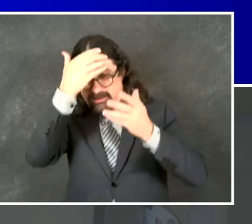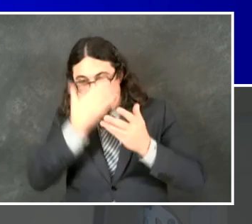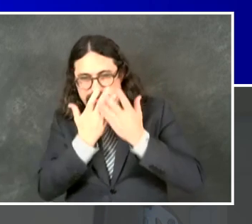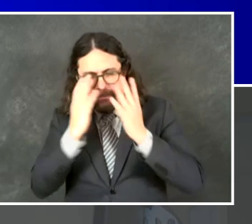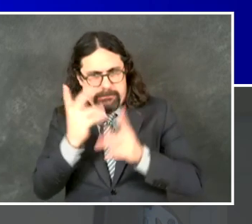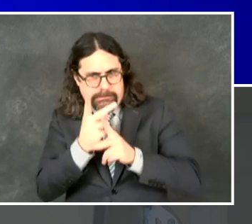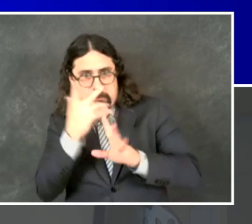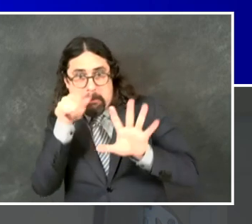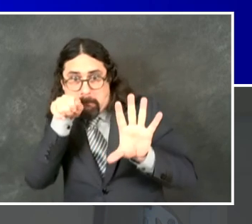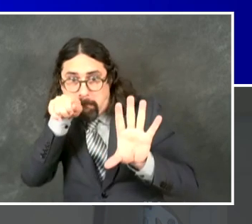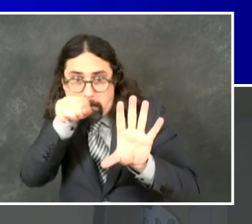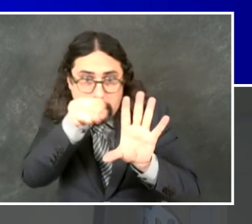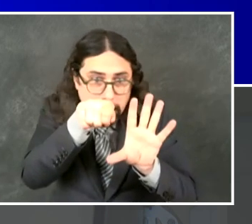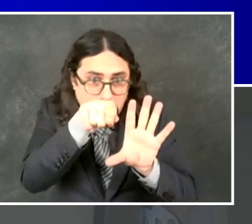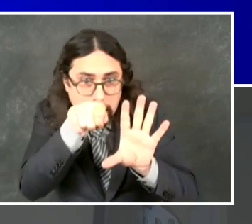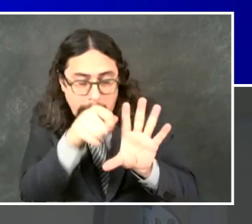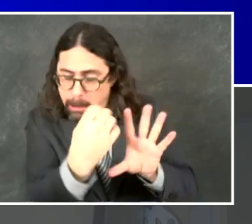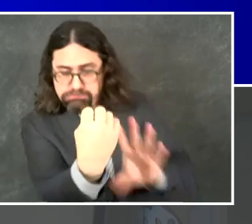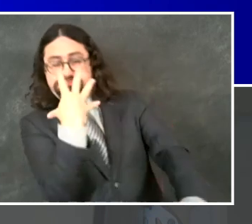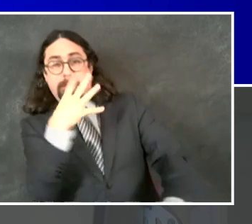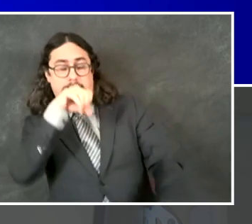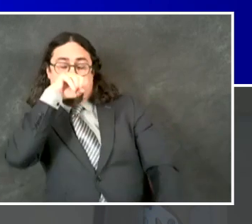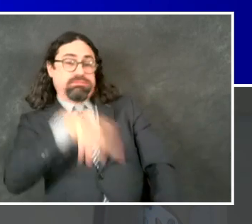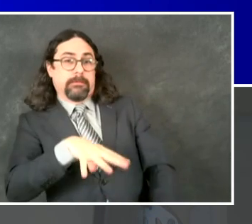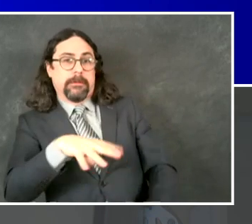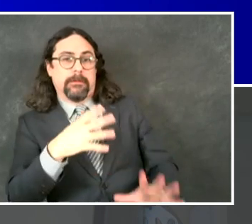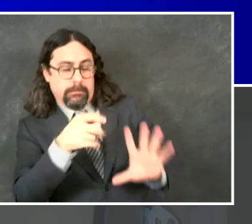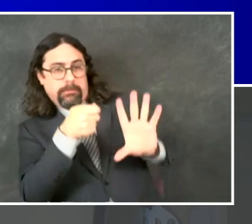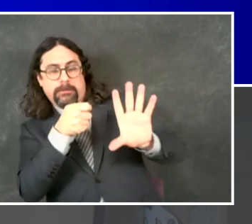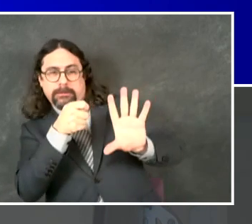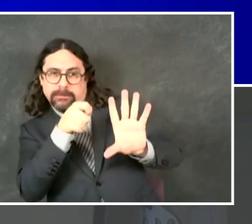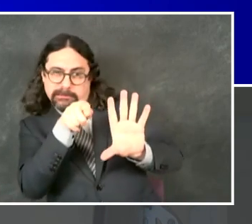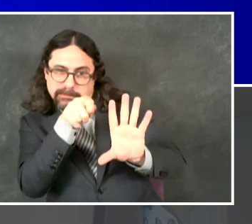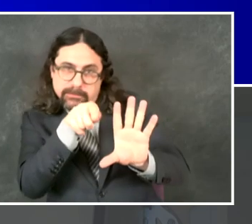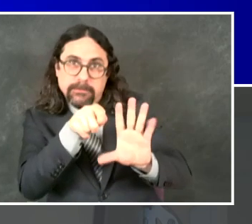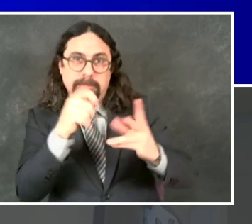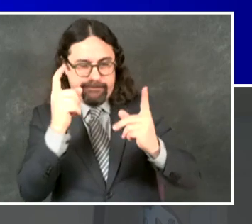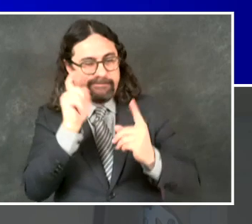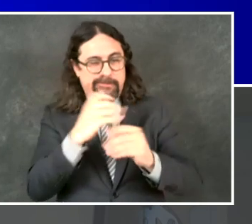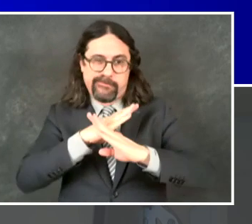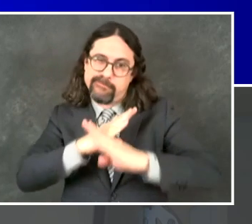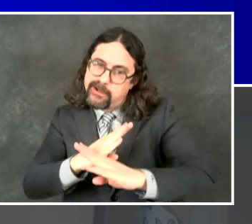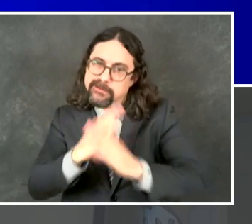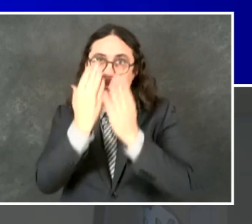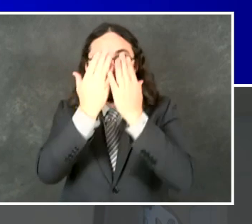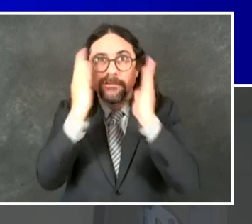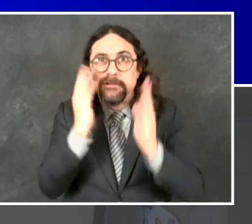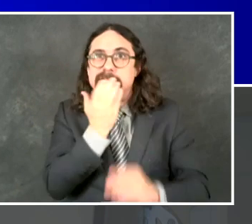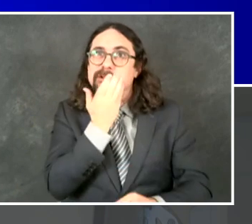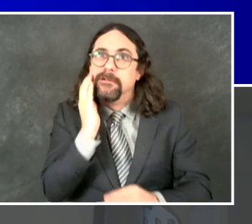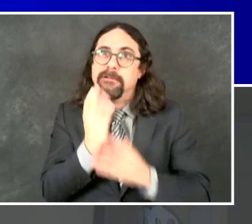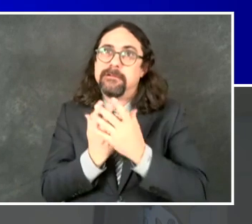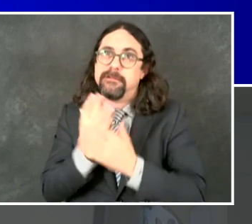WITH THE DISEASE AND THEREFORE INFECT THE HEALTH CARE WORKERS, SO WE HAVE TO TAKE REAL PRECAUTIONS AND THAT WAS EVERY SINGLE PATIENT, EVERY SINGLE PERSON